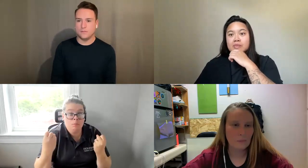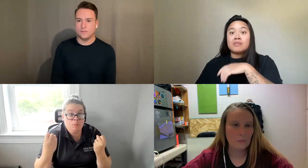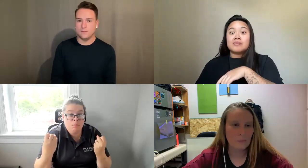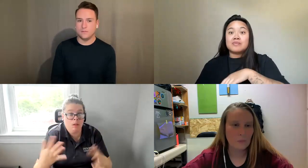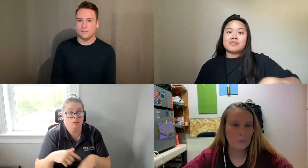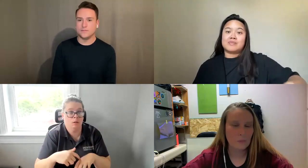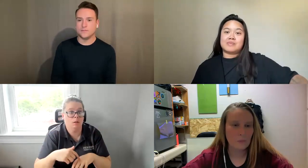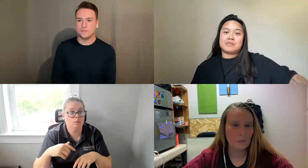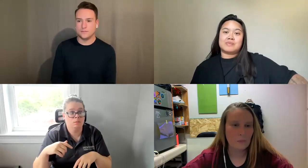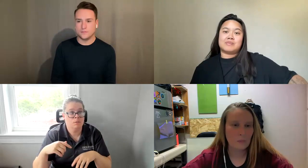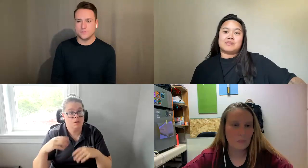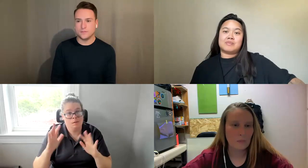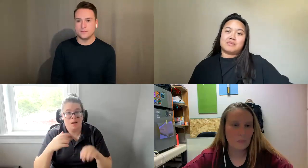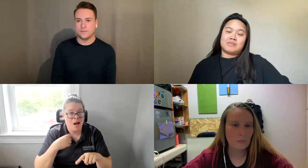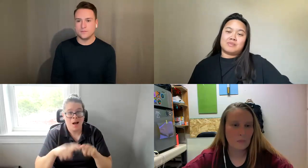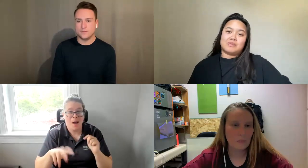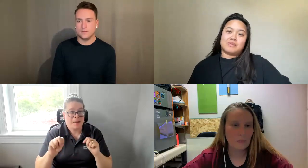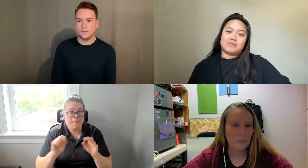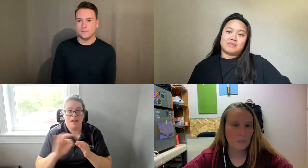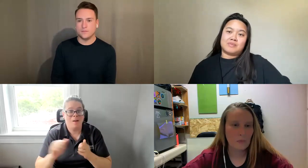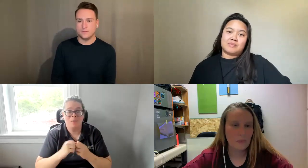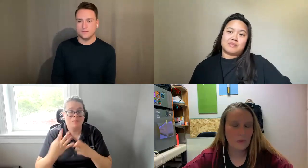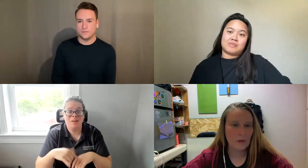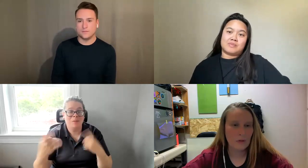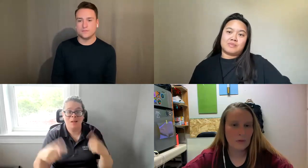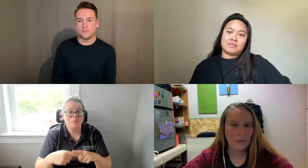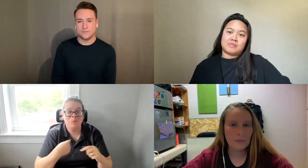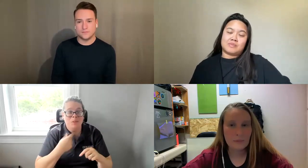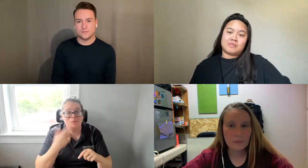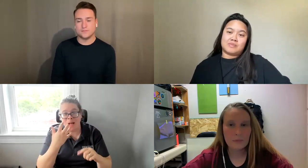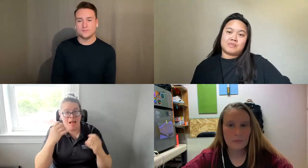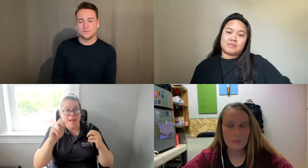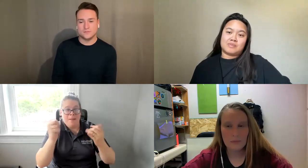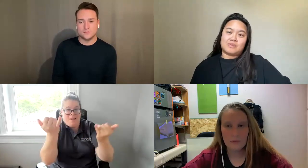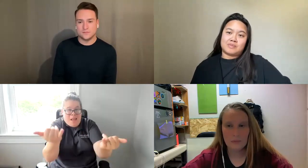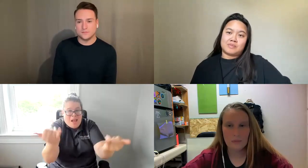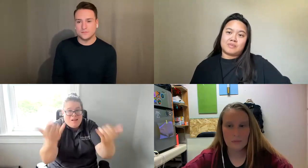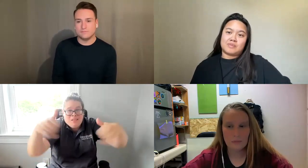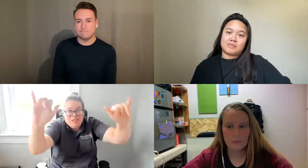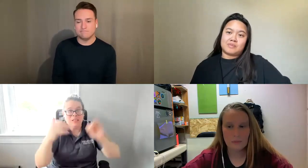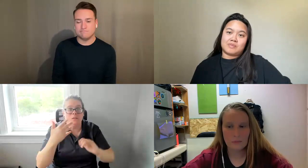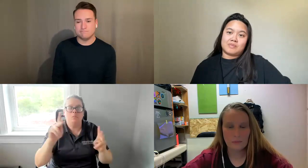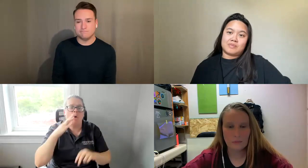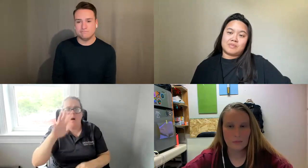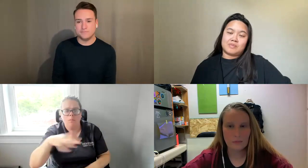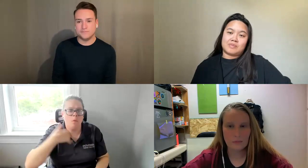That happened I can't begin to tell you how many times. I can't even count how many times that happened.